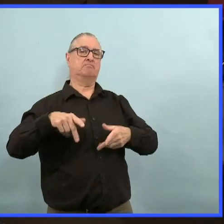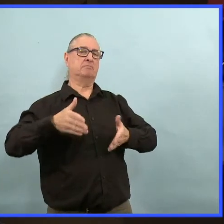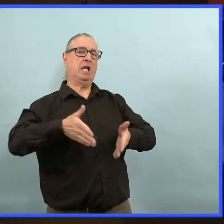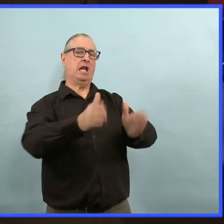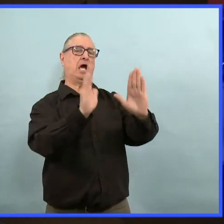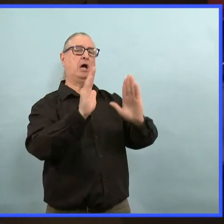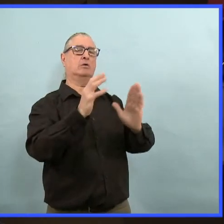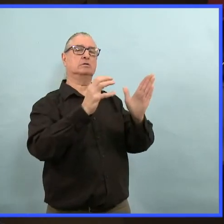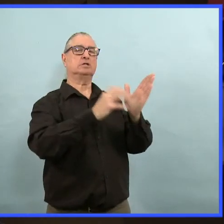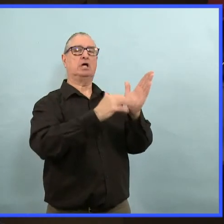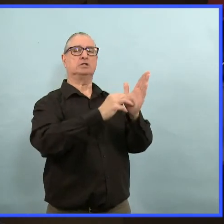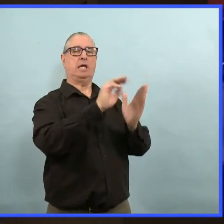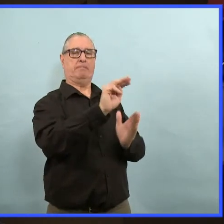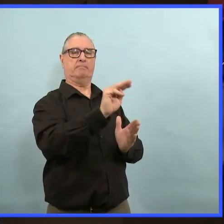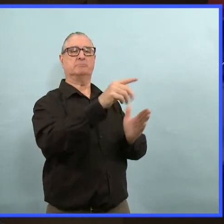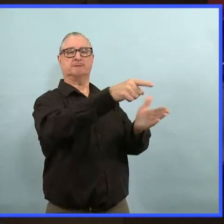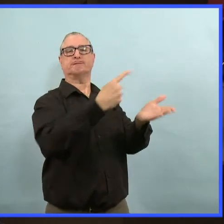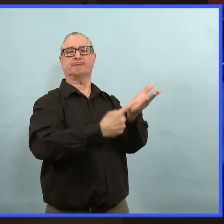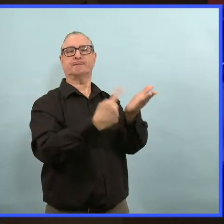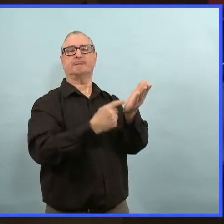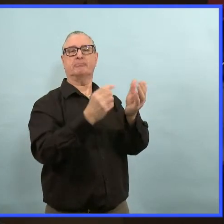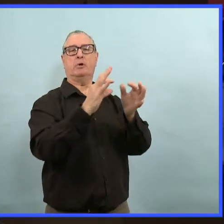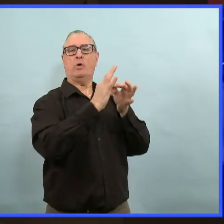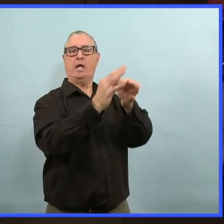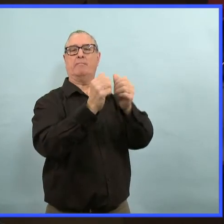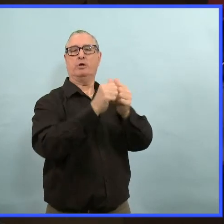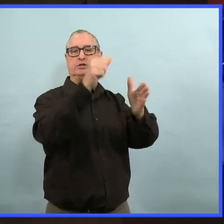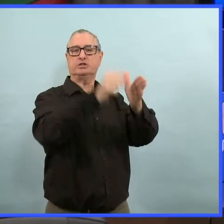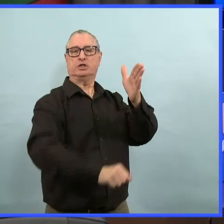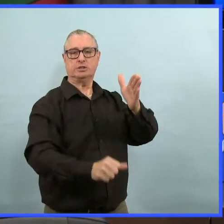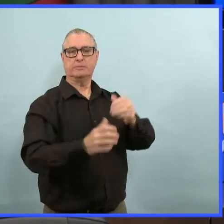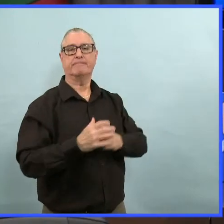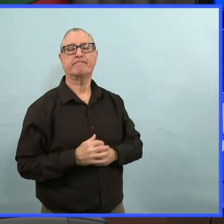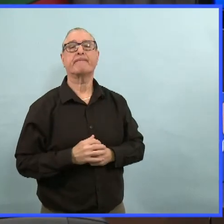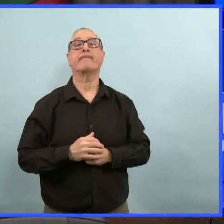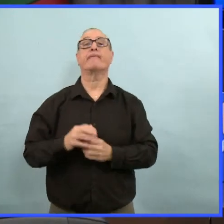yes thank you very much i can't really comment on the surgical and diagnostic task force and